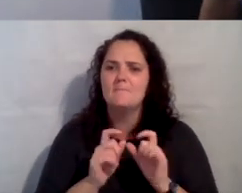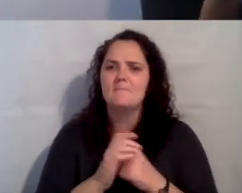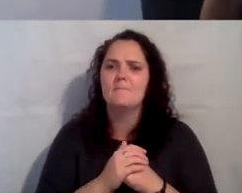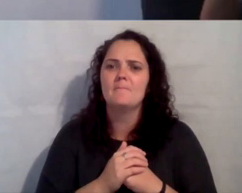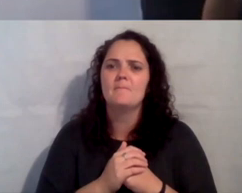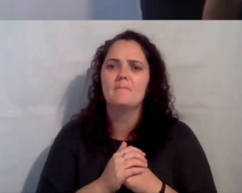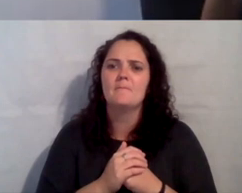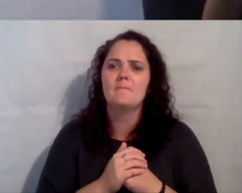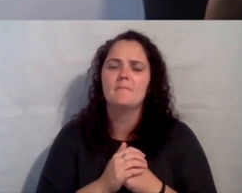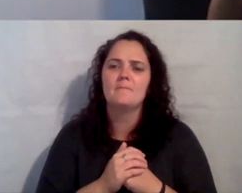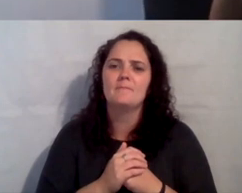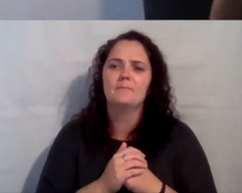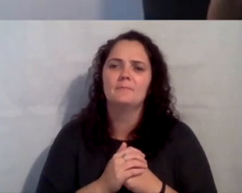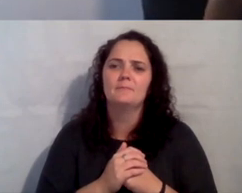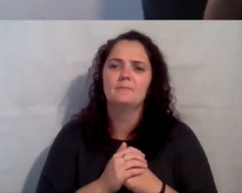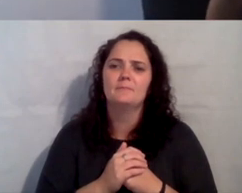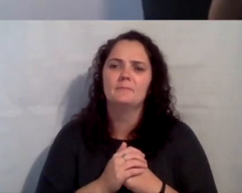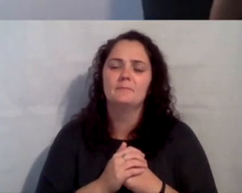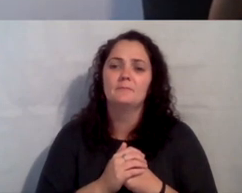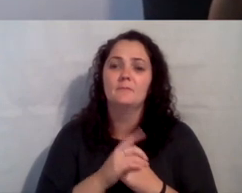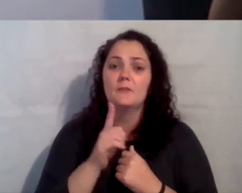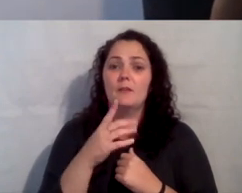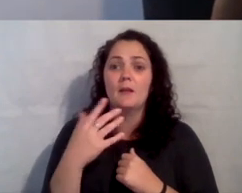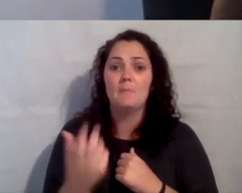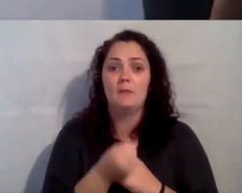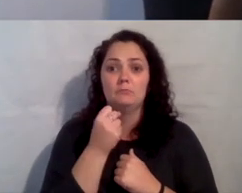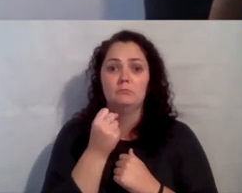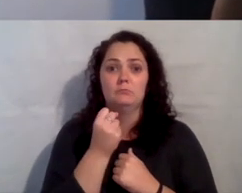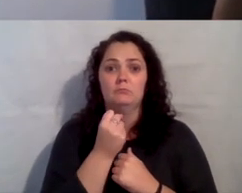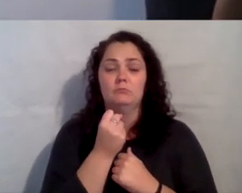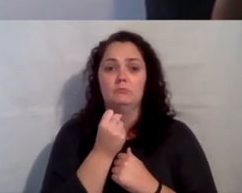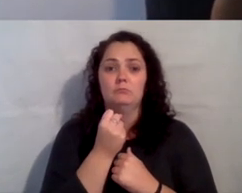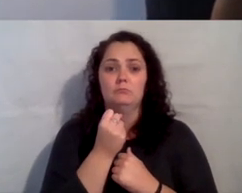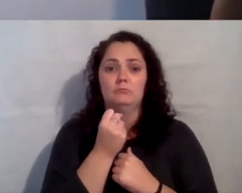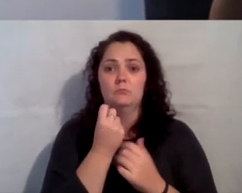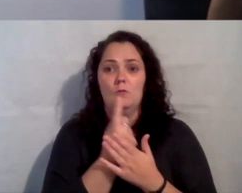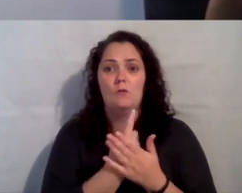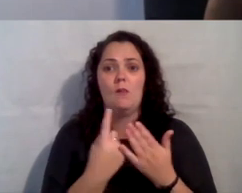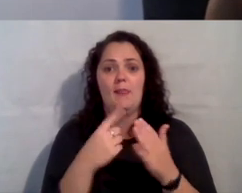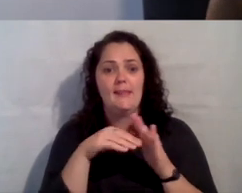inside the form, don't feel like you only have to do just the exterior contour, you can